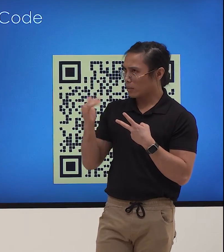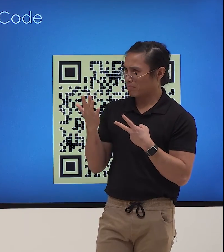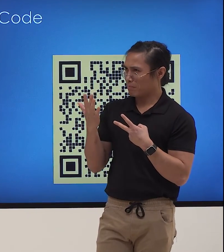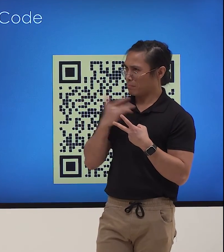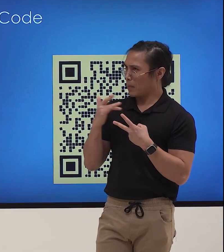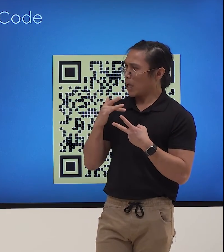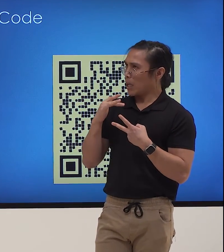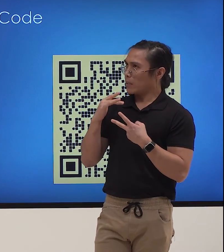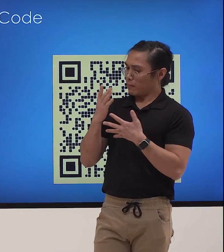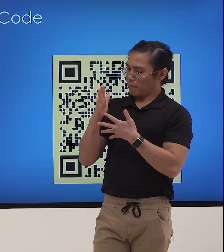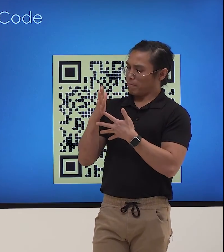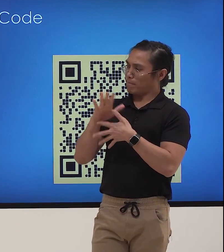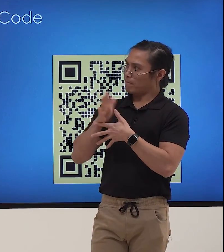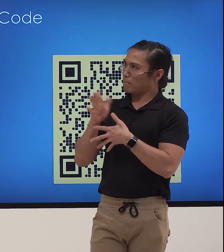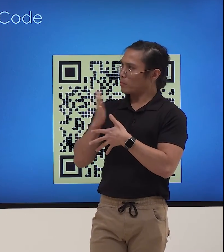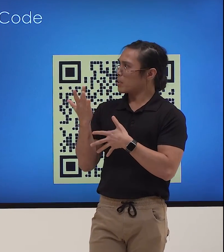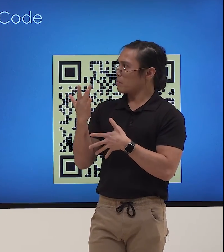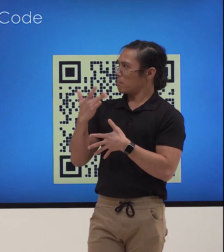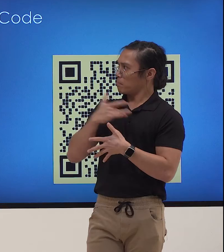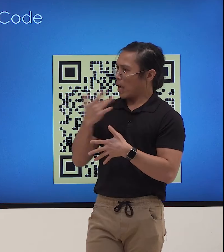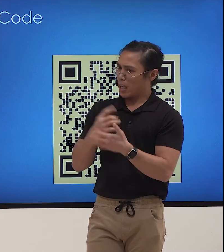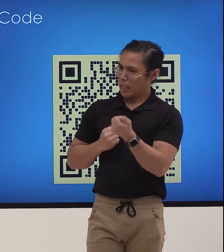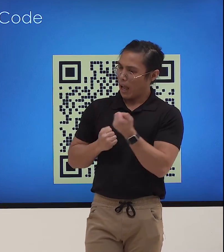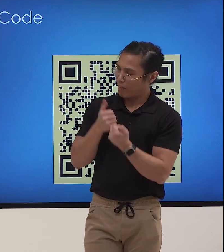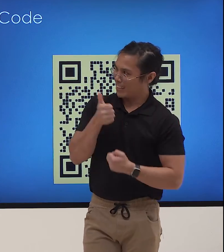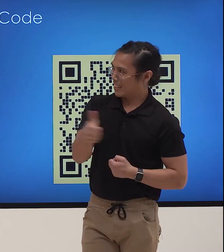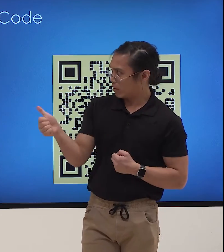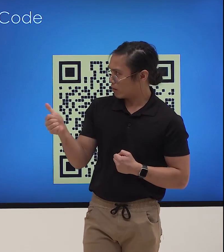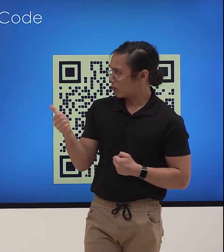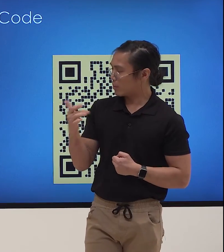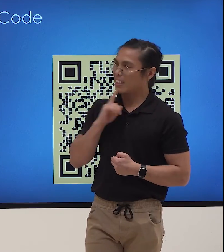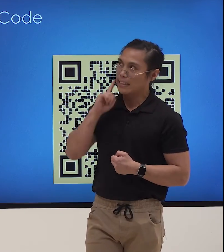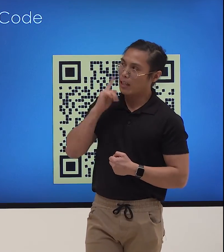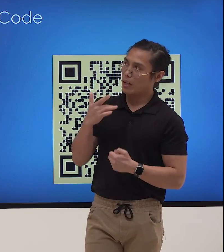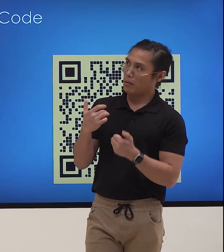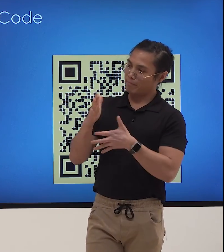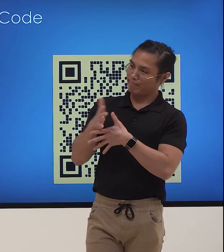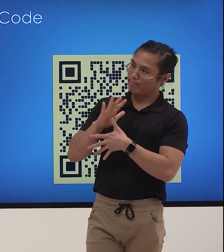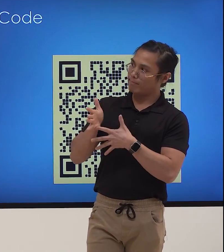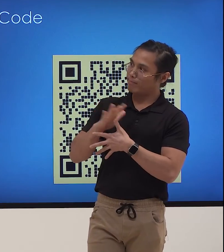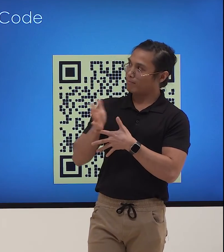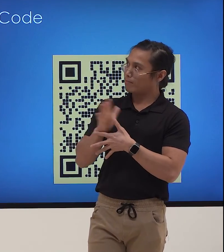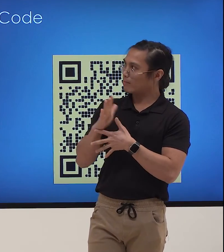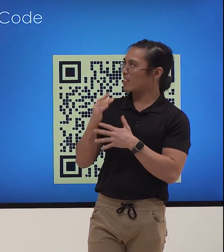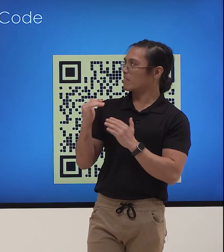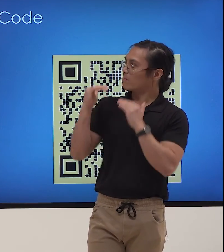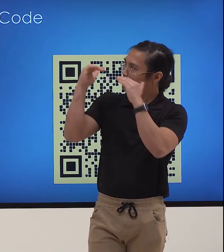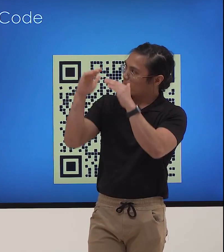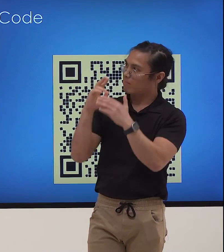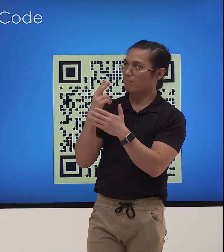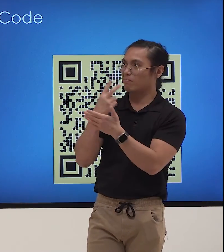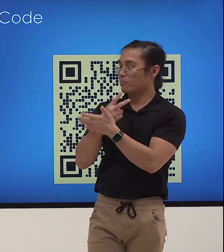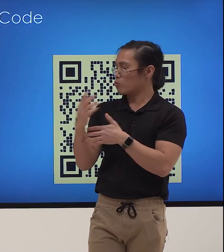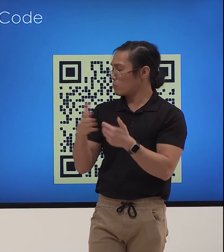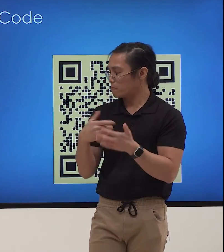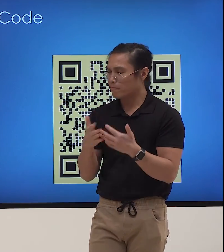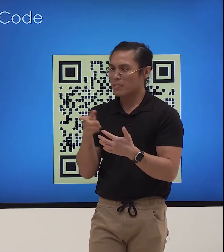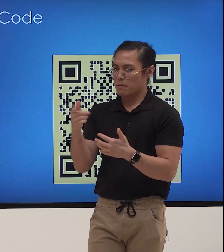I know there are a lot of Deaf seniors, juniors who really are able to advocate on their own behalf, you know, especially graduate students.